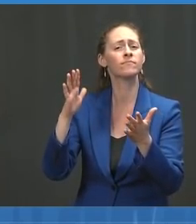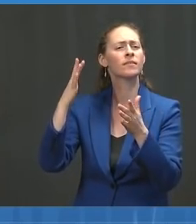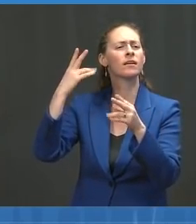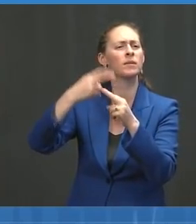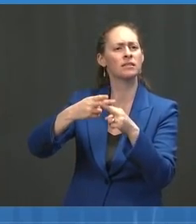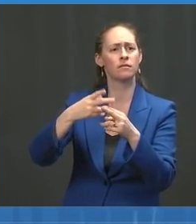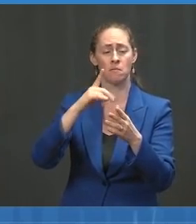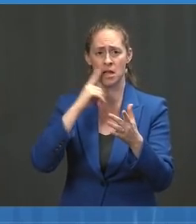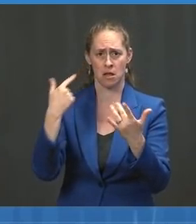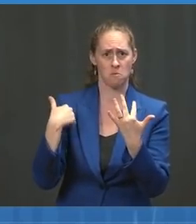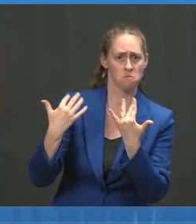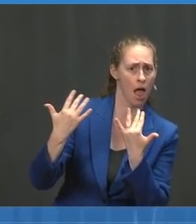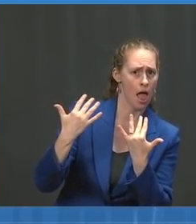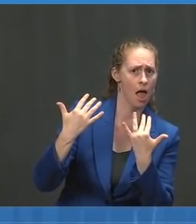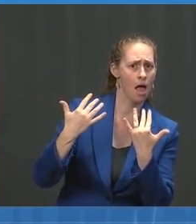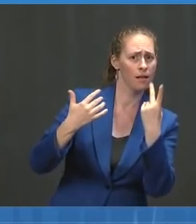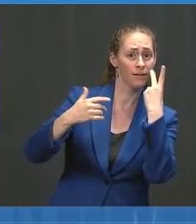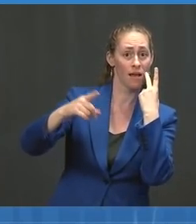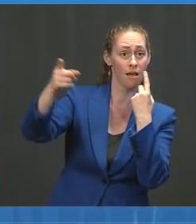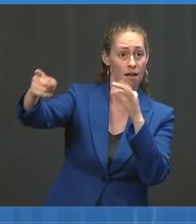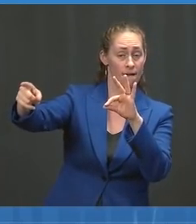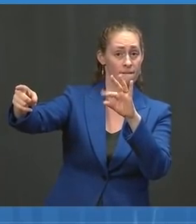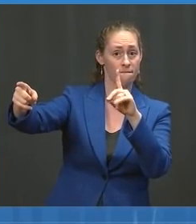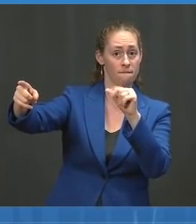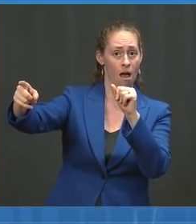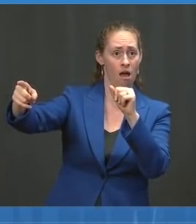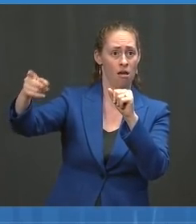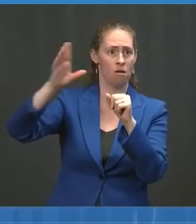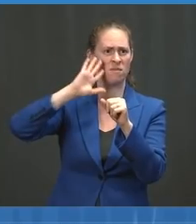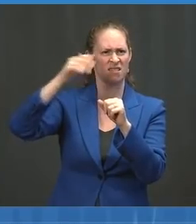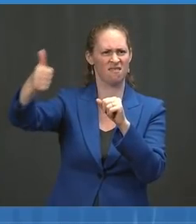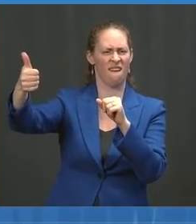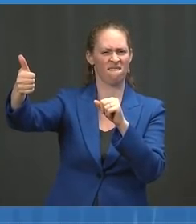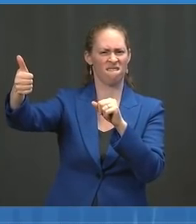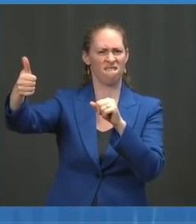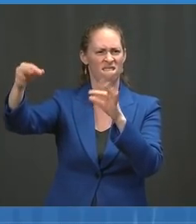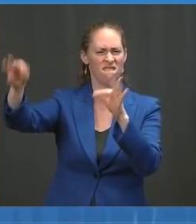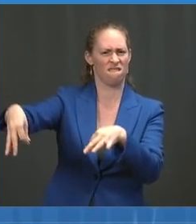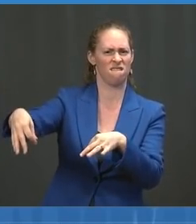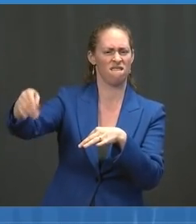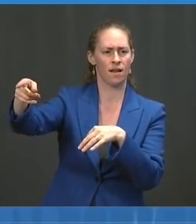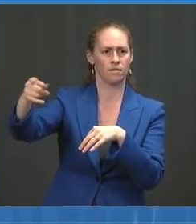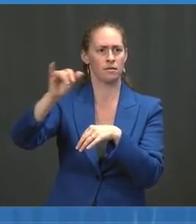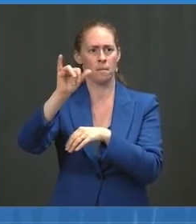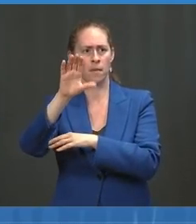conducting an independent evaluation and the CDCs panel of outside experts,